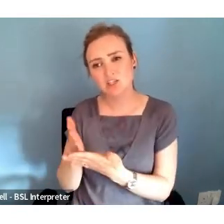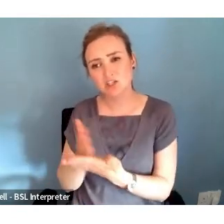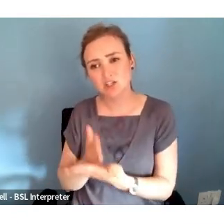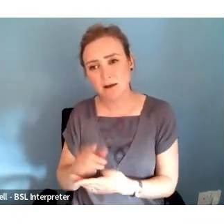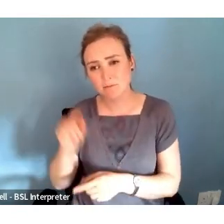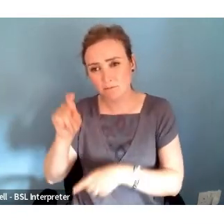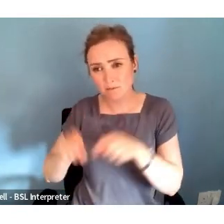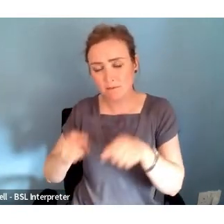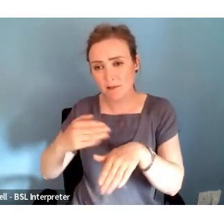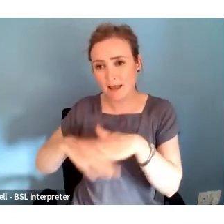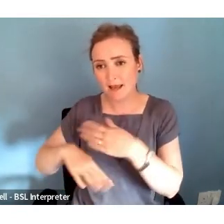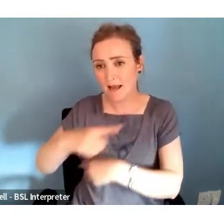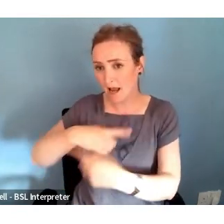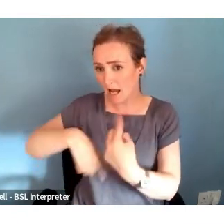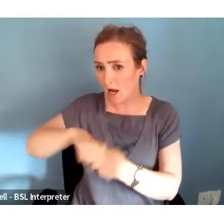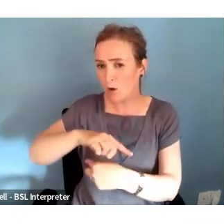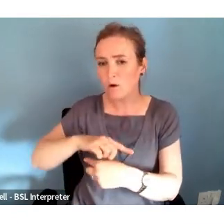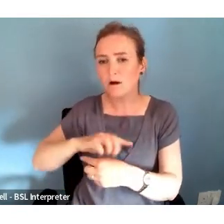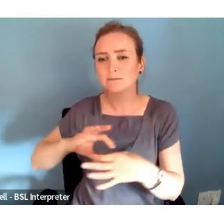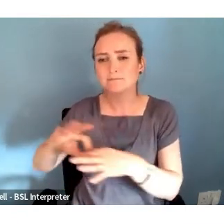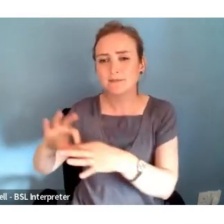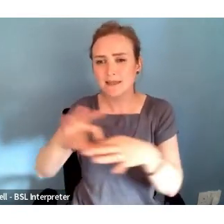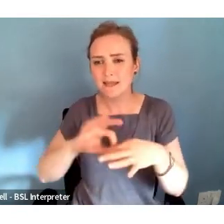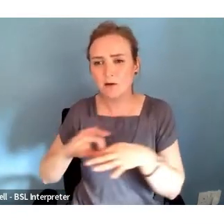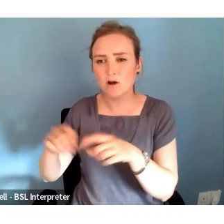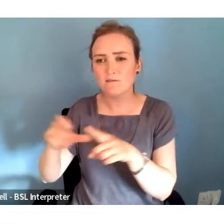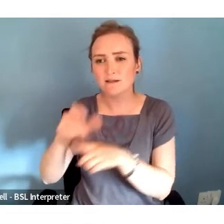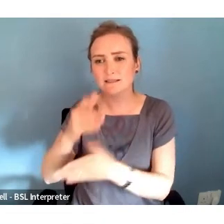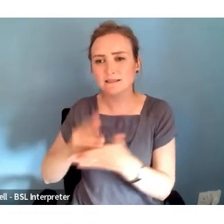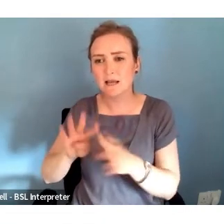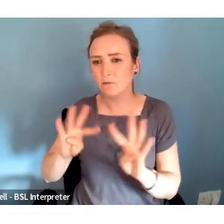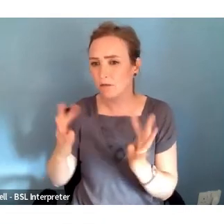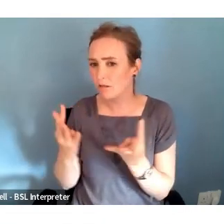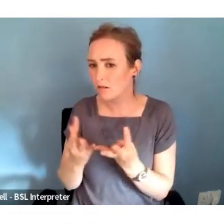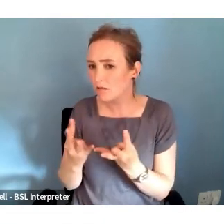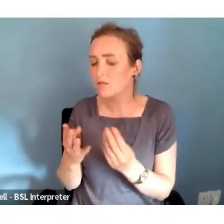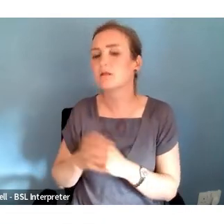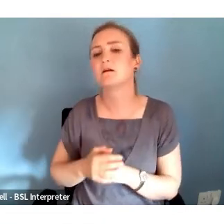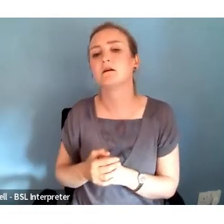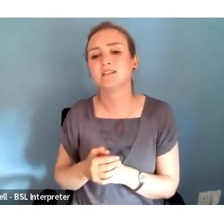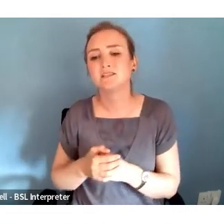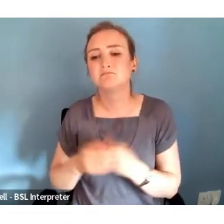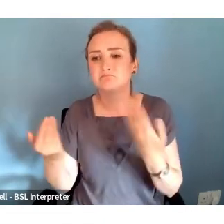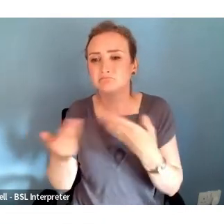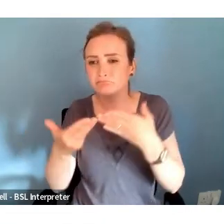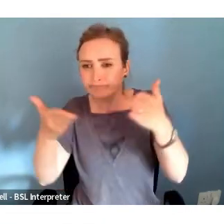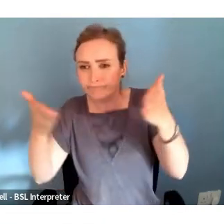et cetera. Just so that it kind of gets that publicity so that we can get the applications and